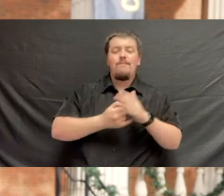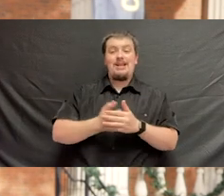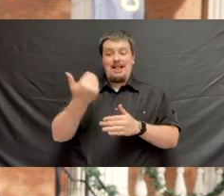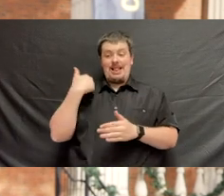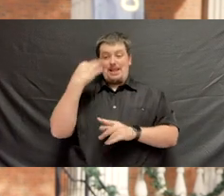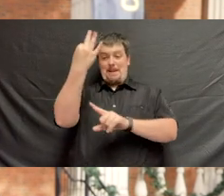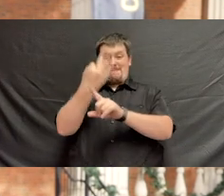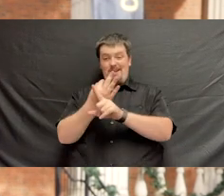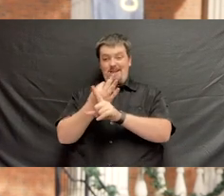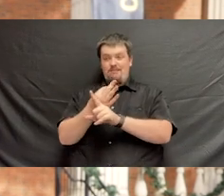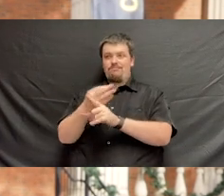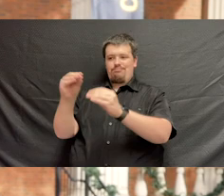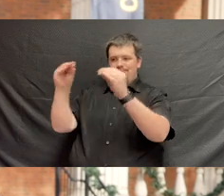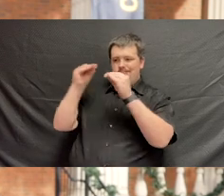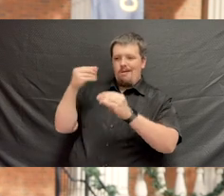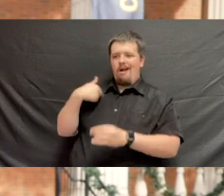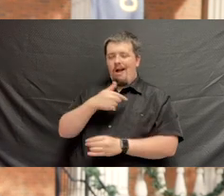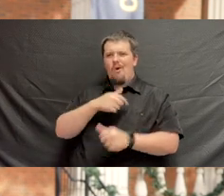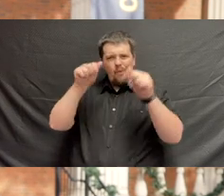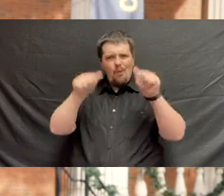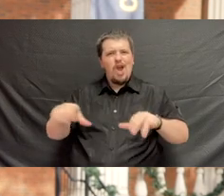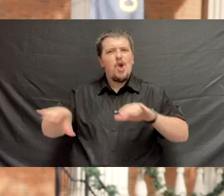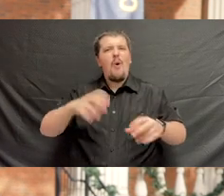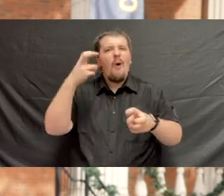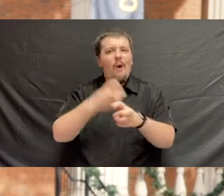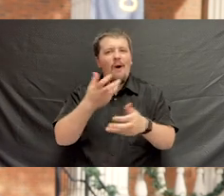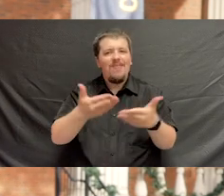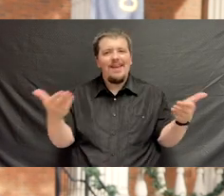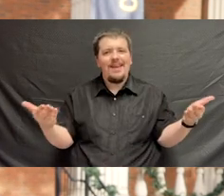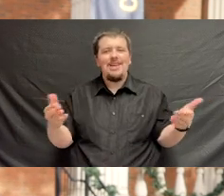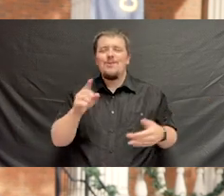The last nine months have taught all of us that we can do the hard things.